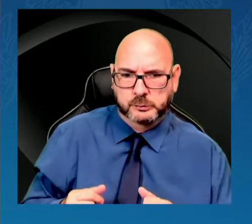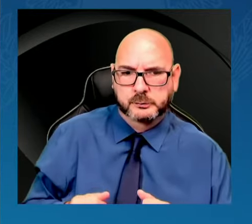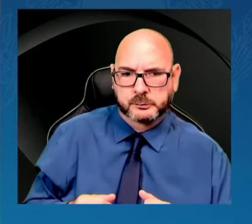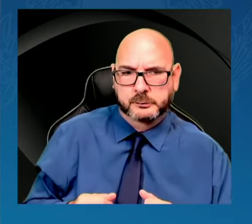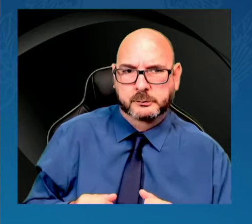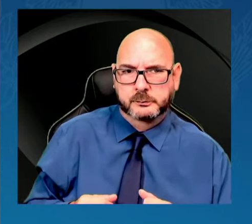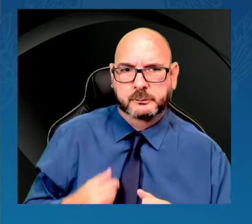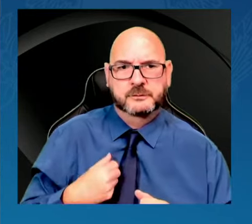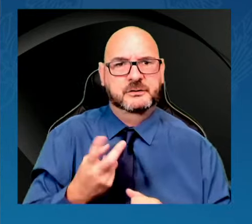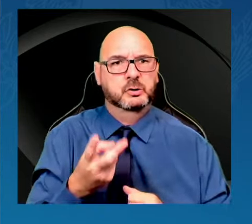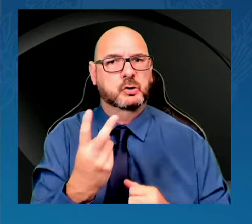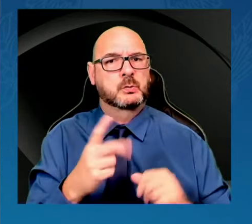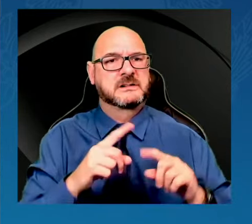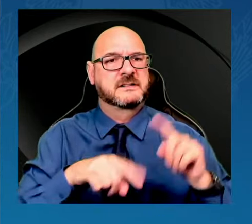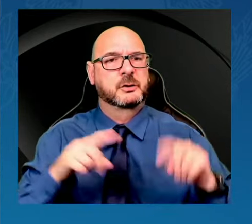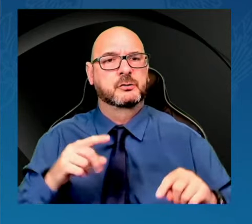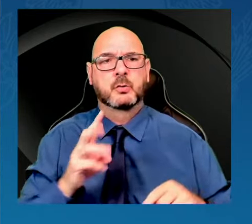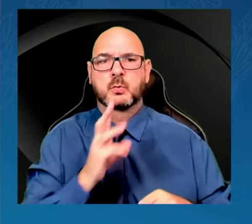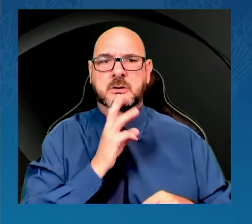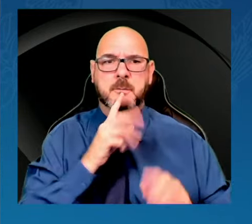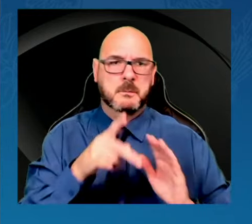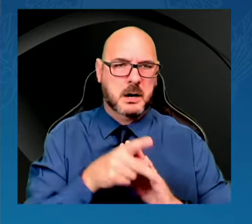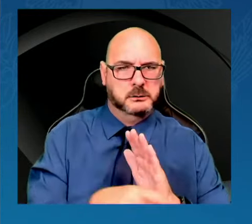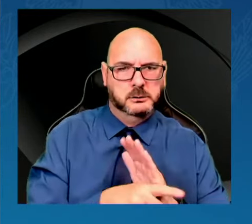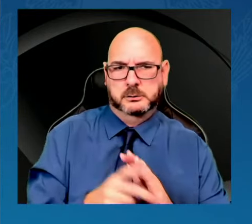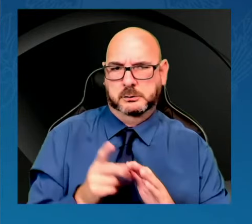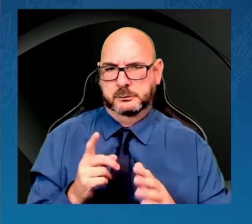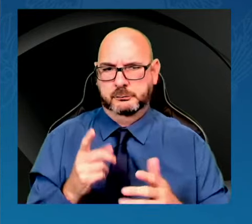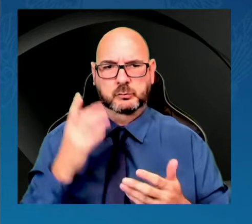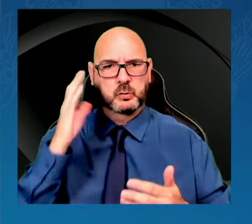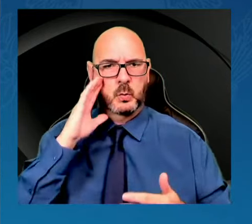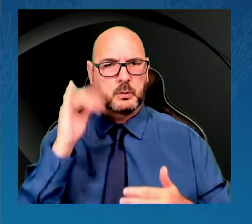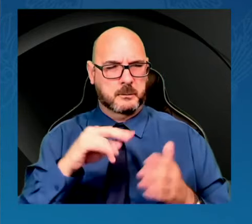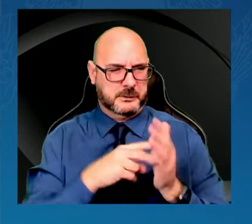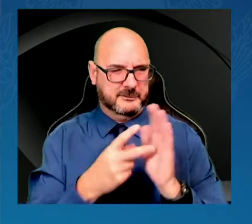And, by that, we all know what that means. Right? We need to be equally invested